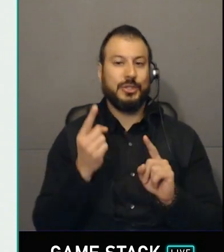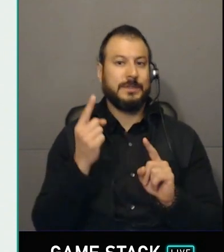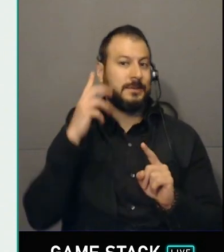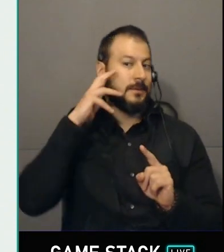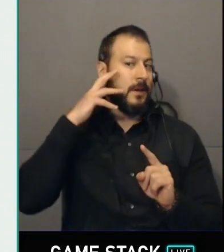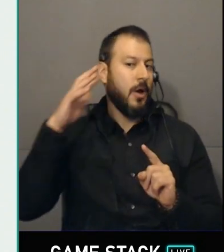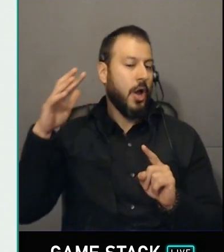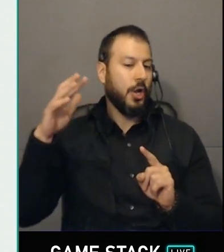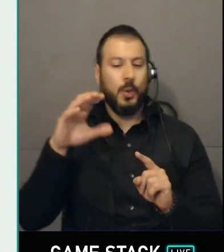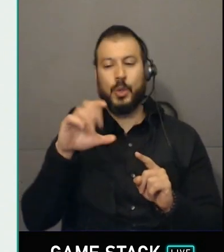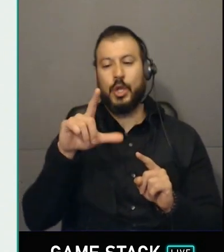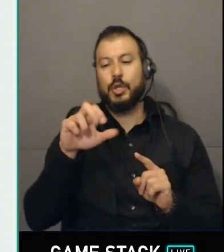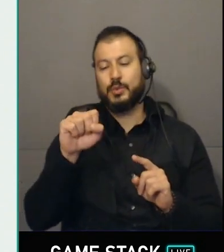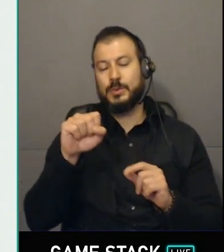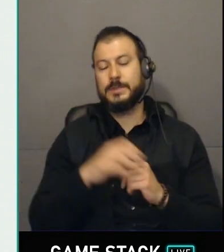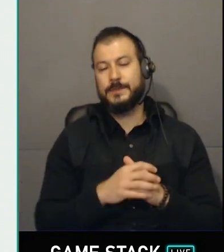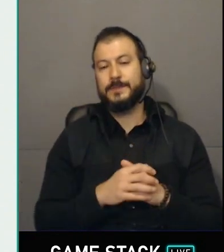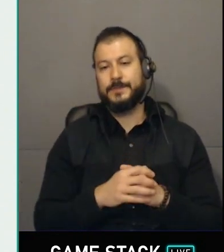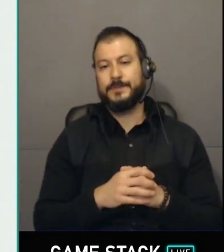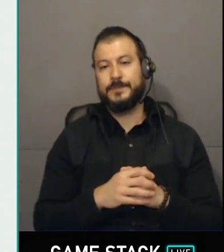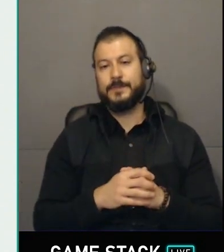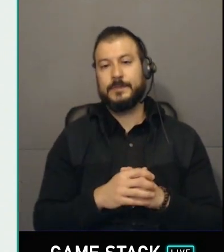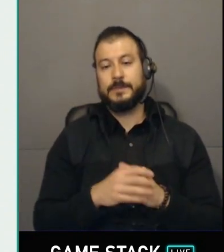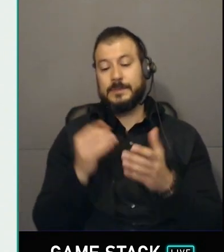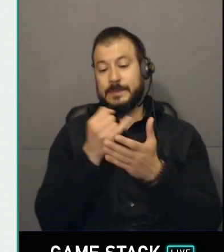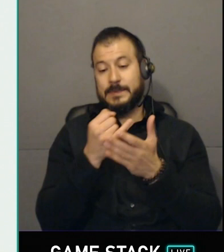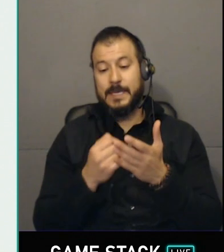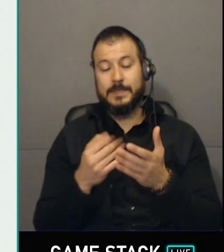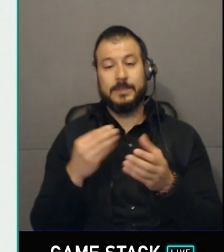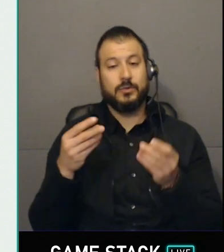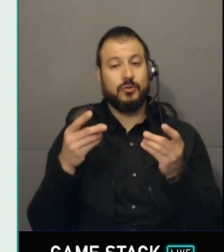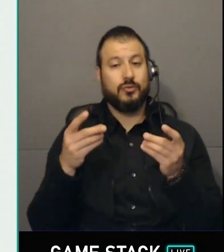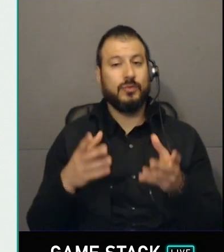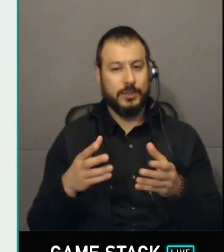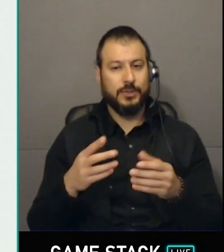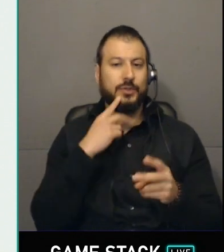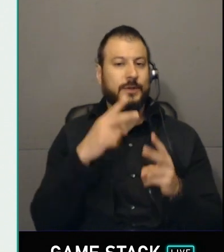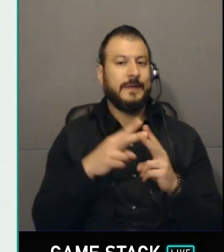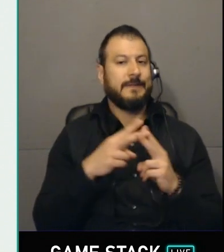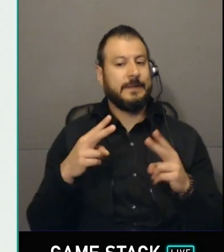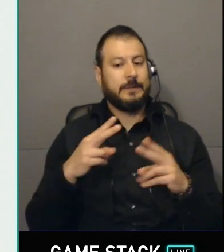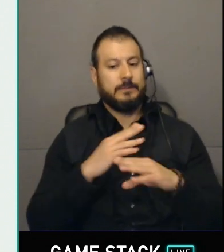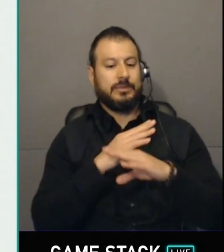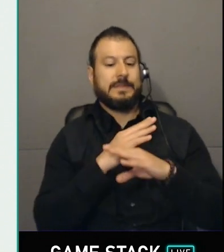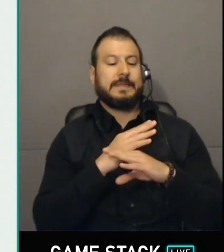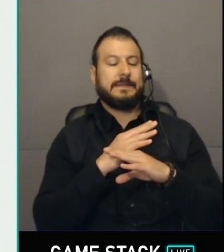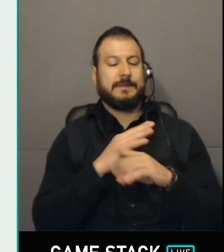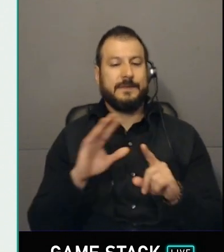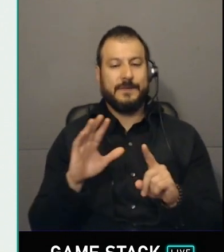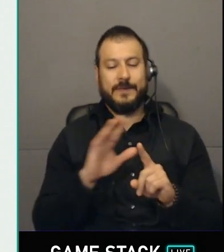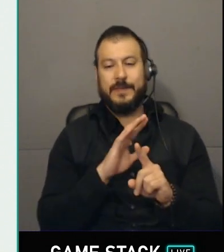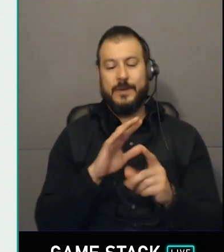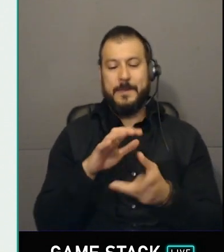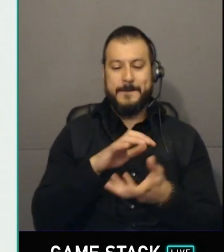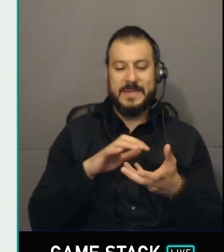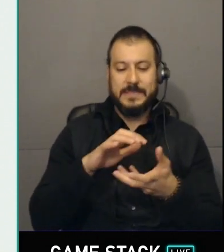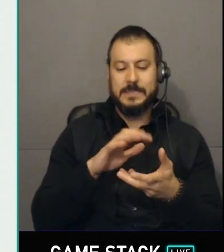That being said, designers and directors are very protective of their mixes and their designs.